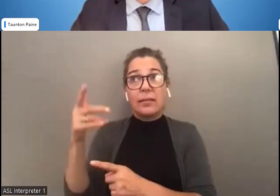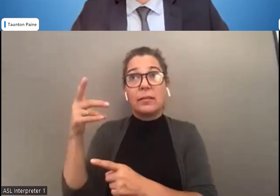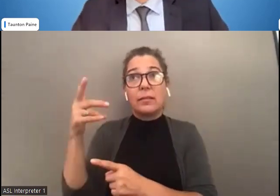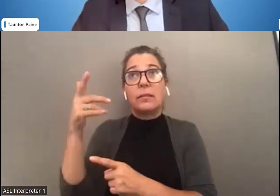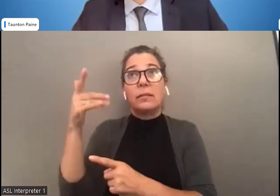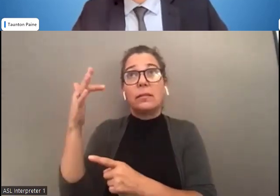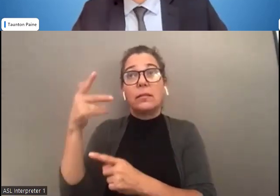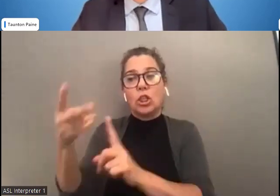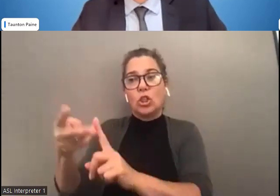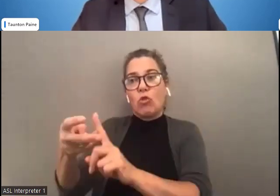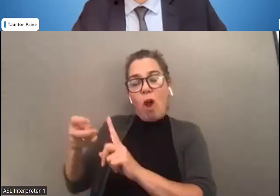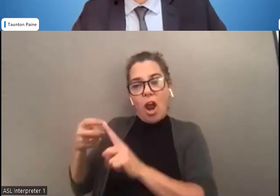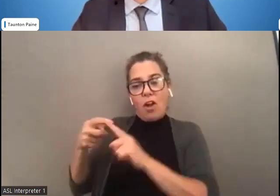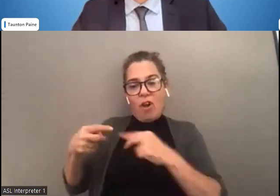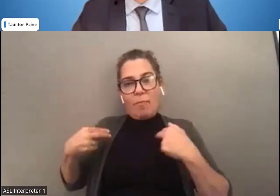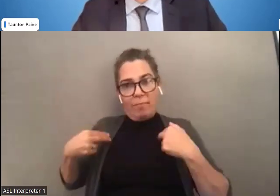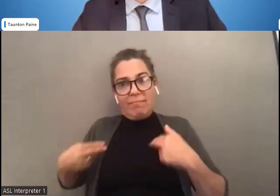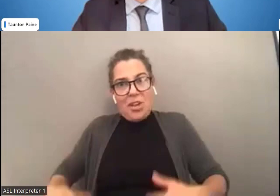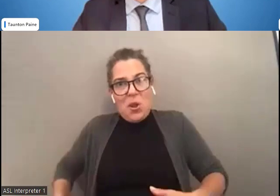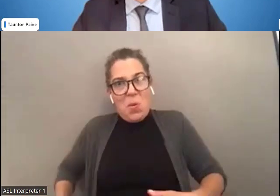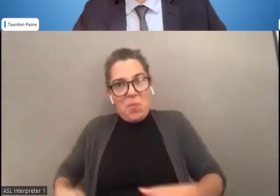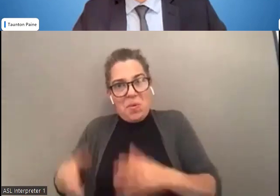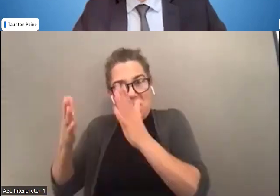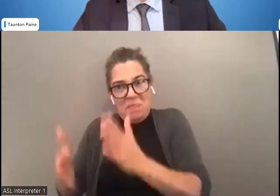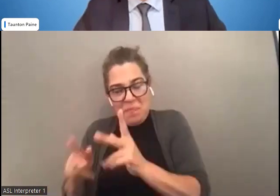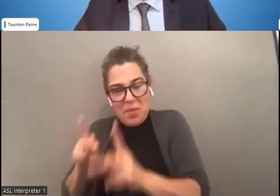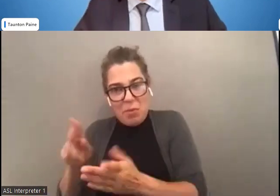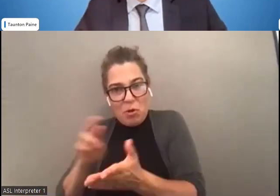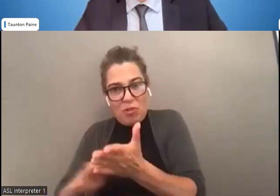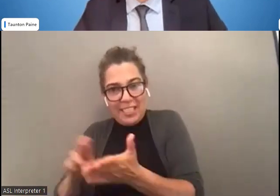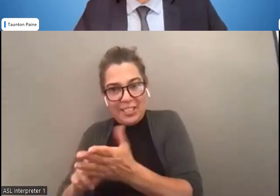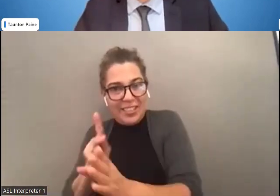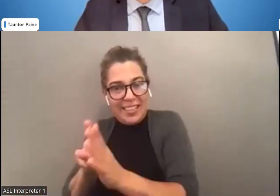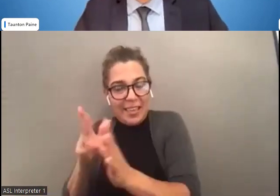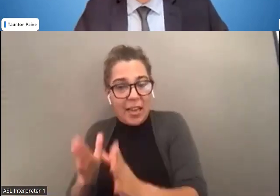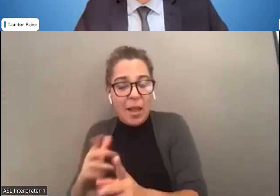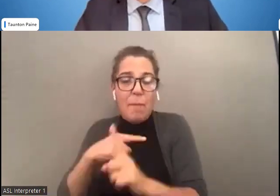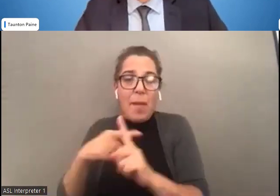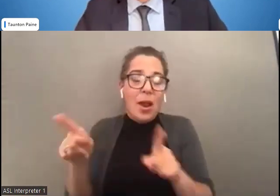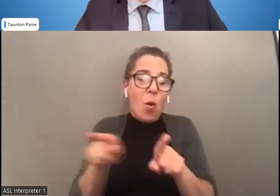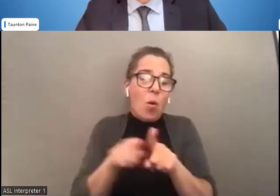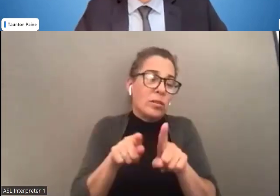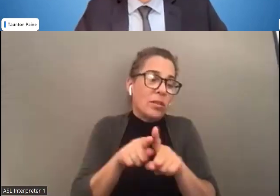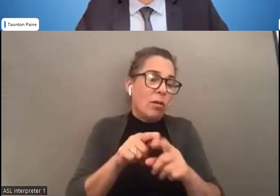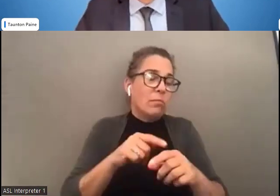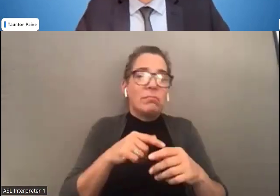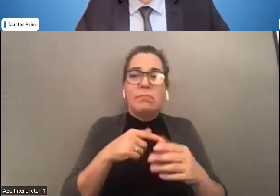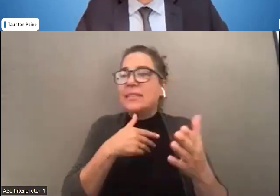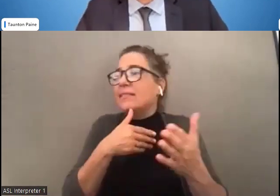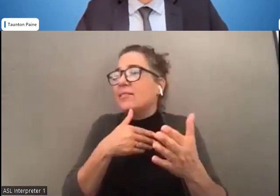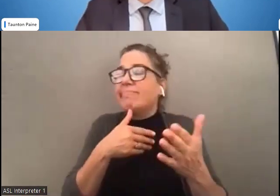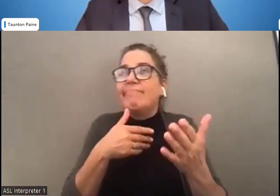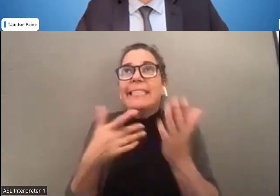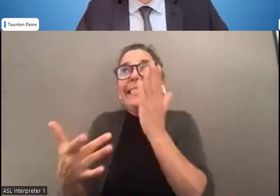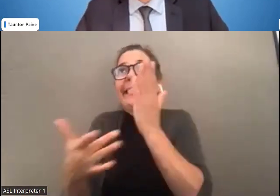from human research participants, but I think, you know, kind of, regardless of whether it's sort of technically subject to the Common Rule or not,